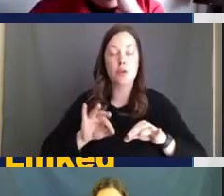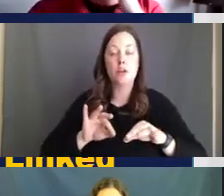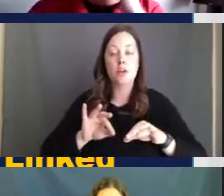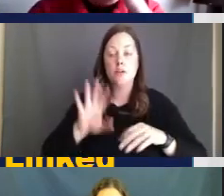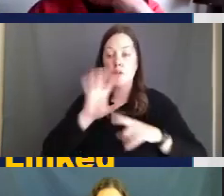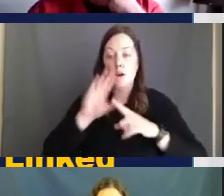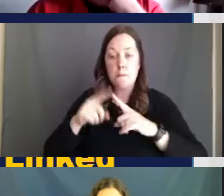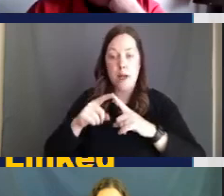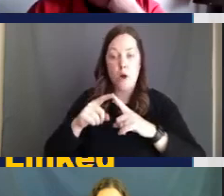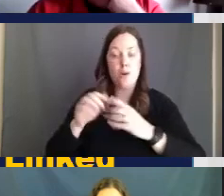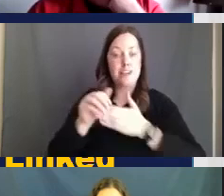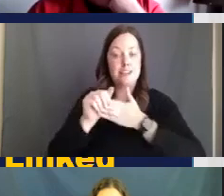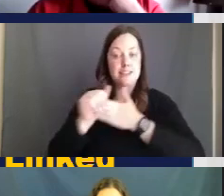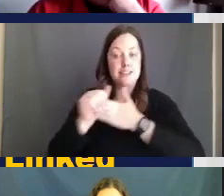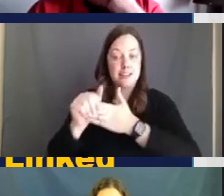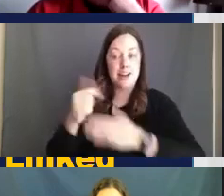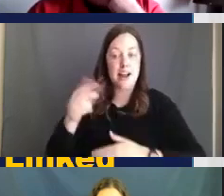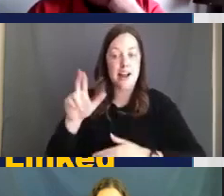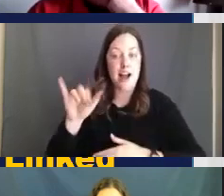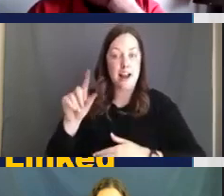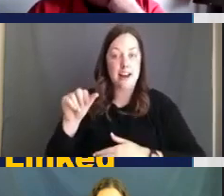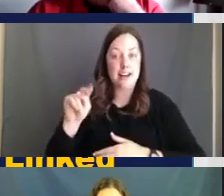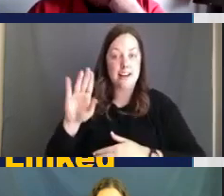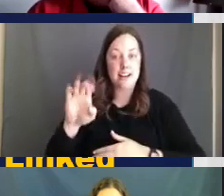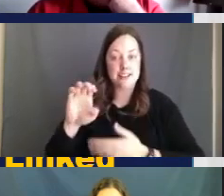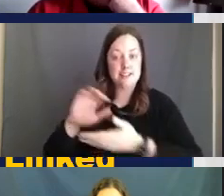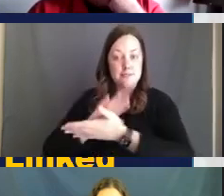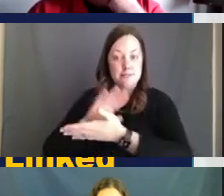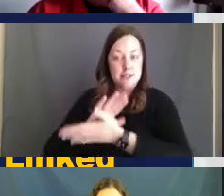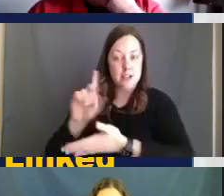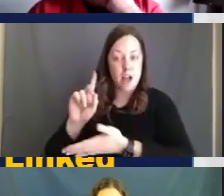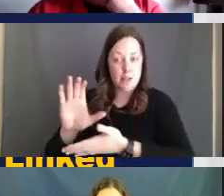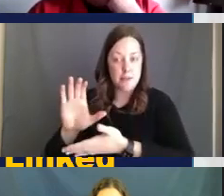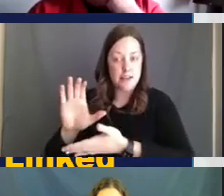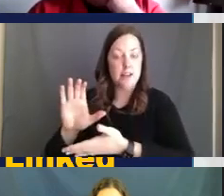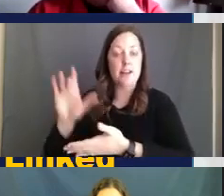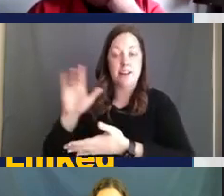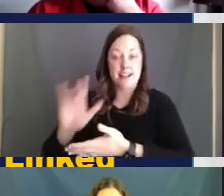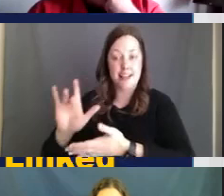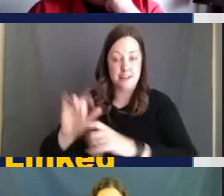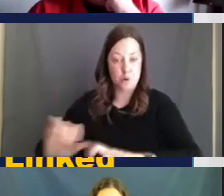Where they are doing a presentation.